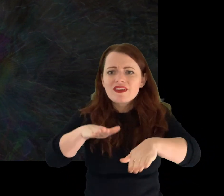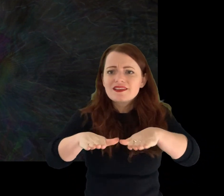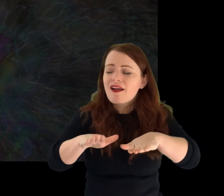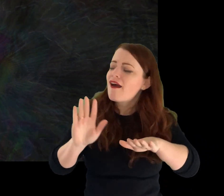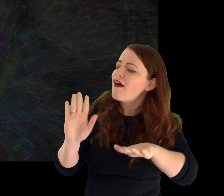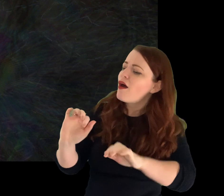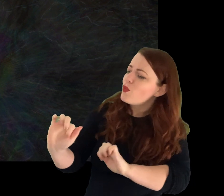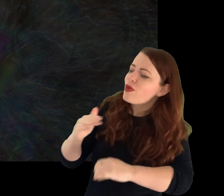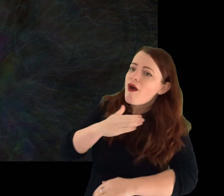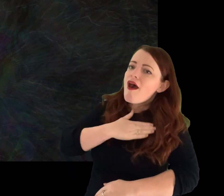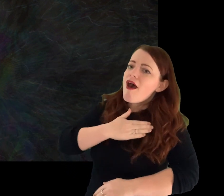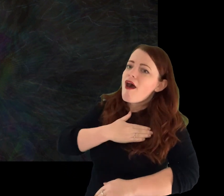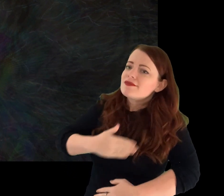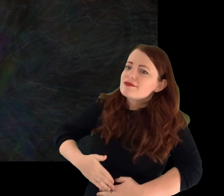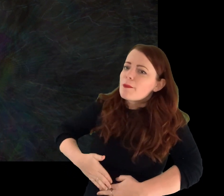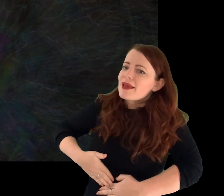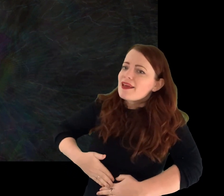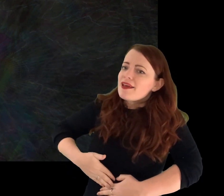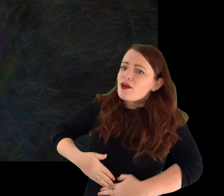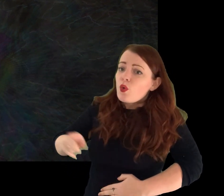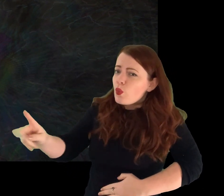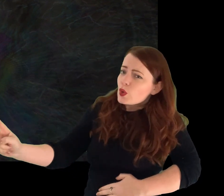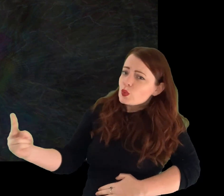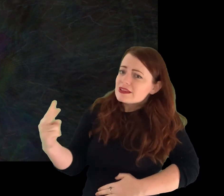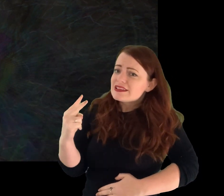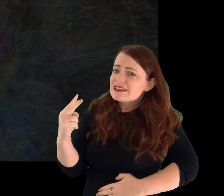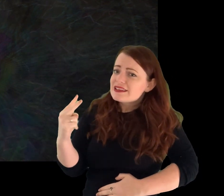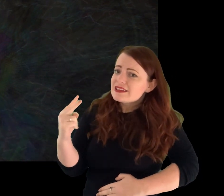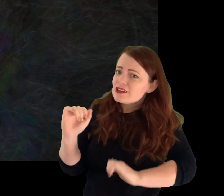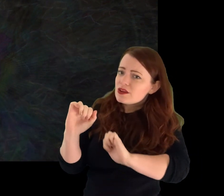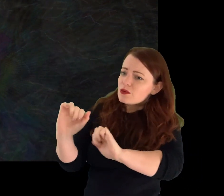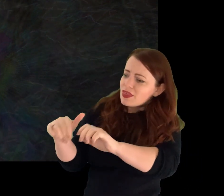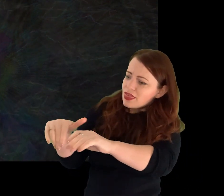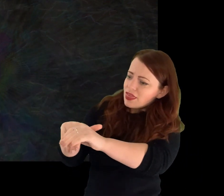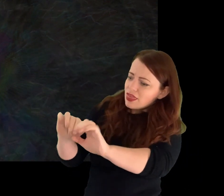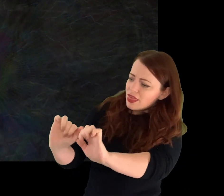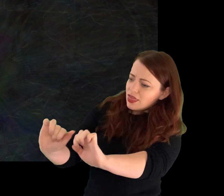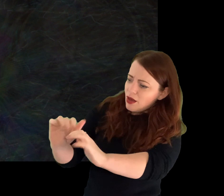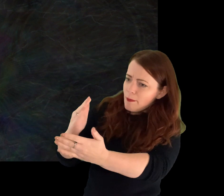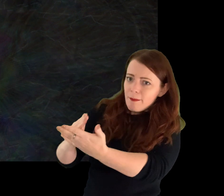And with your tummy And with the part of you That is somewhere else” “Which part?”